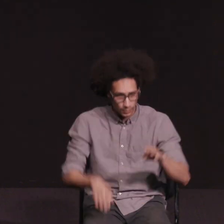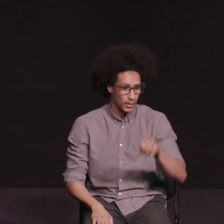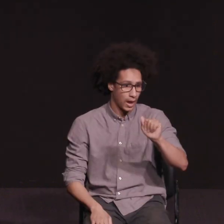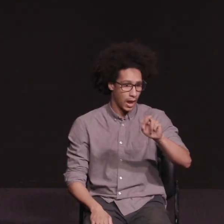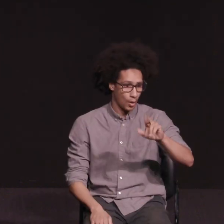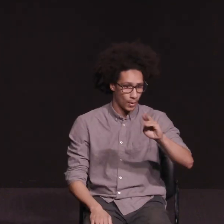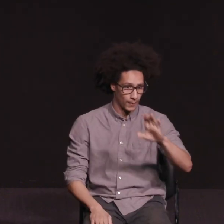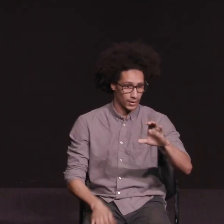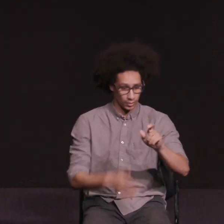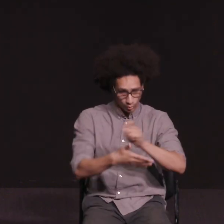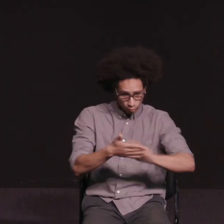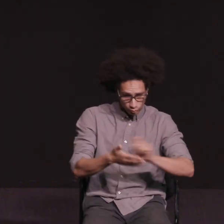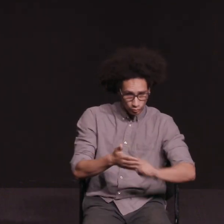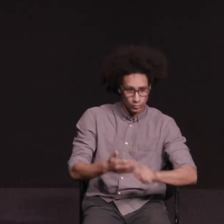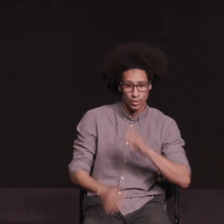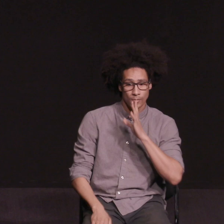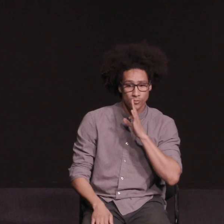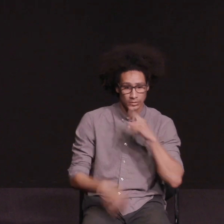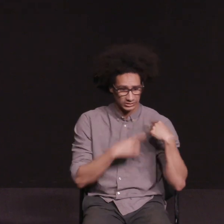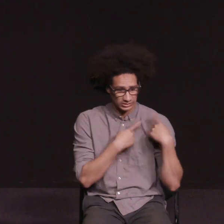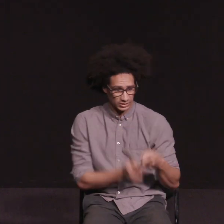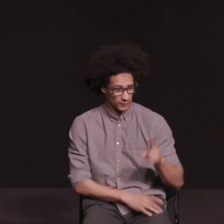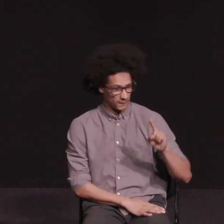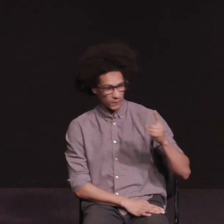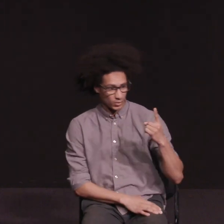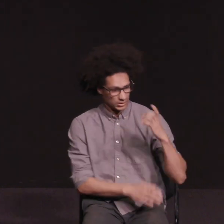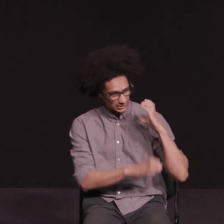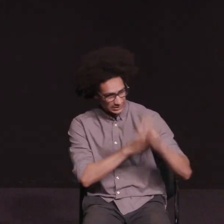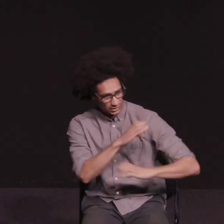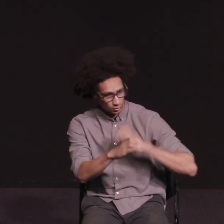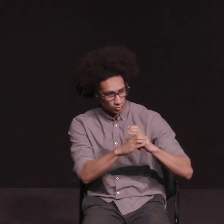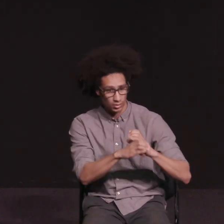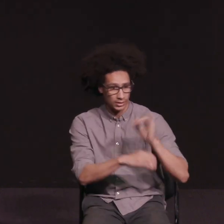since the 1st century, was one language spoken and read by